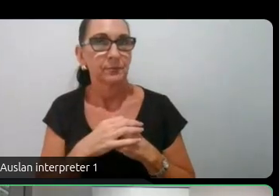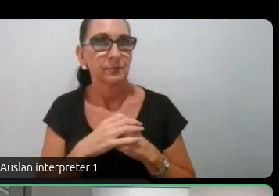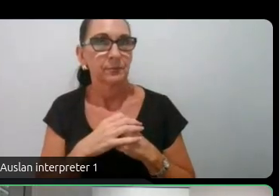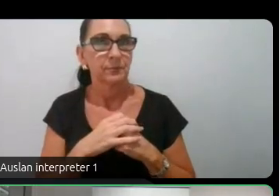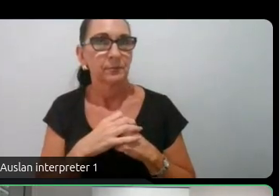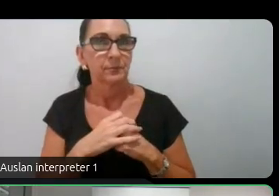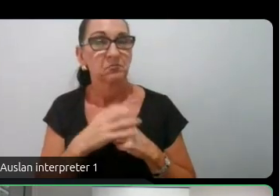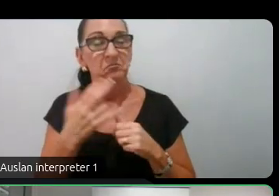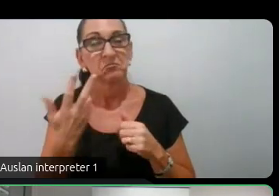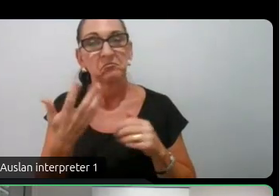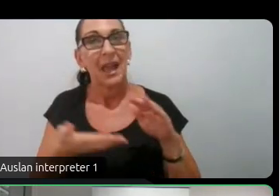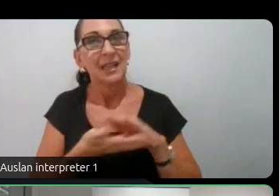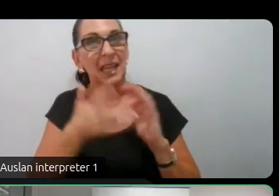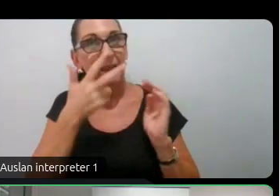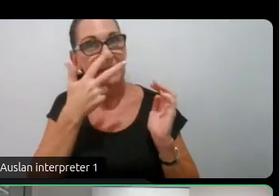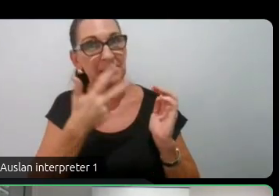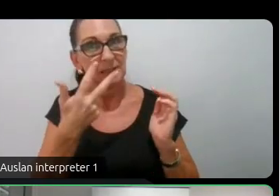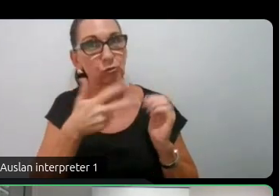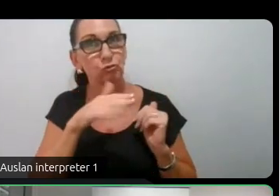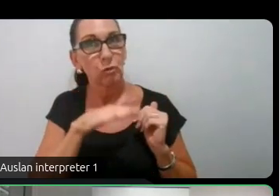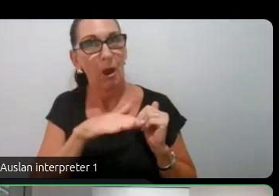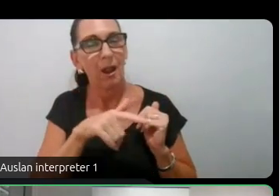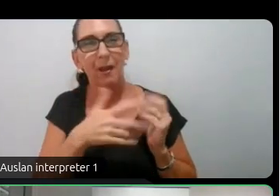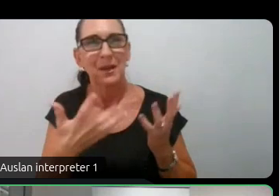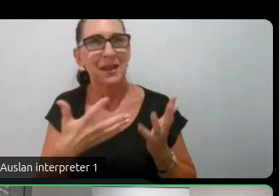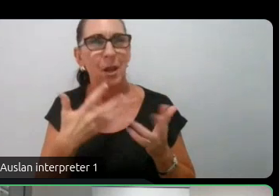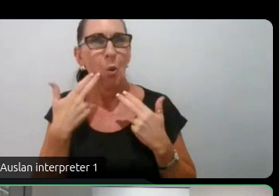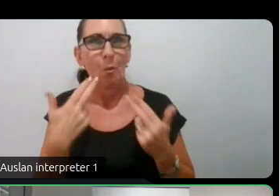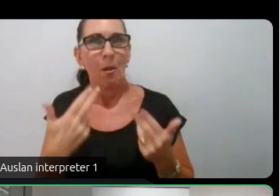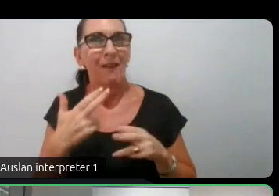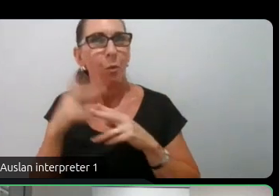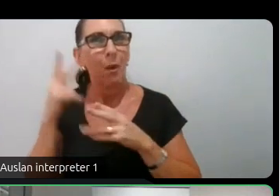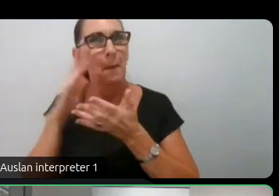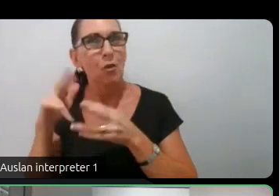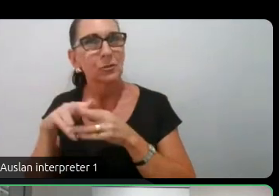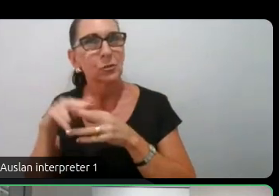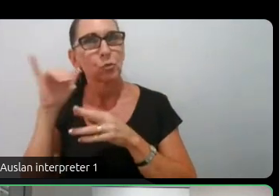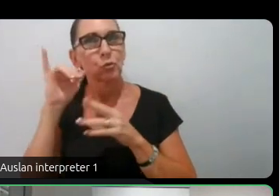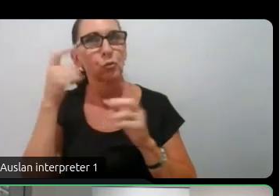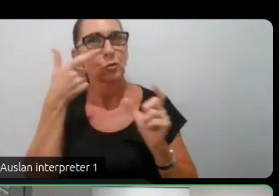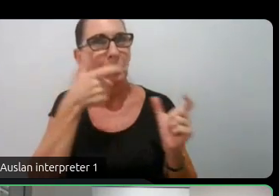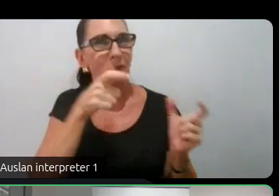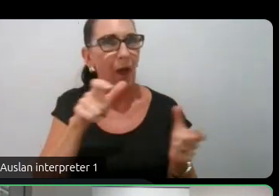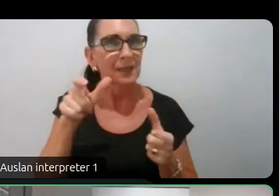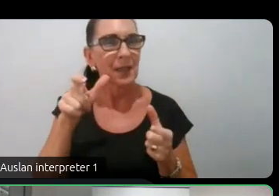of 18, it's very normal for parents or guardians to provide substantial care for that child.